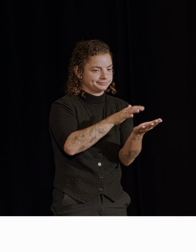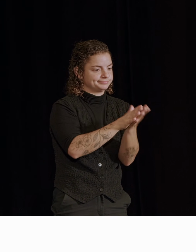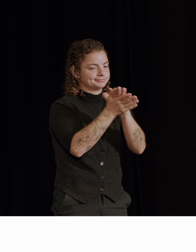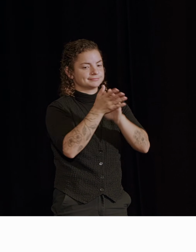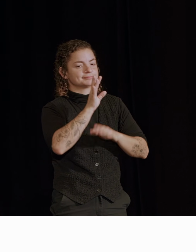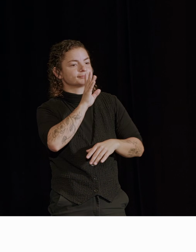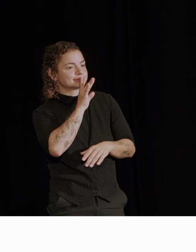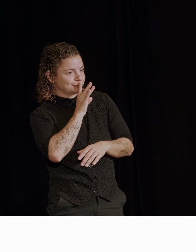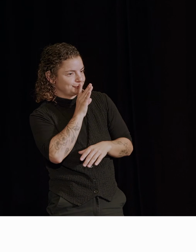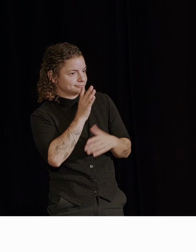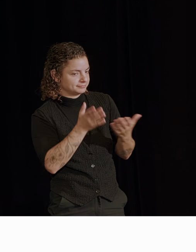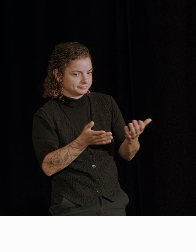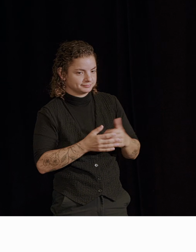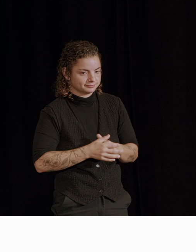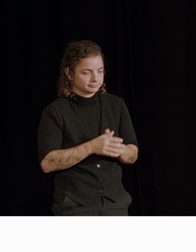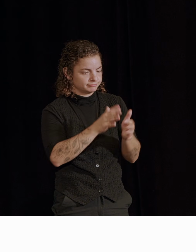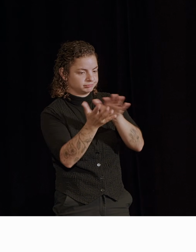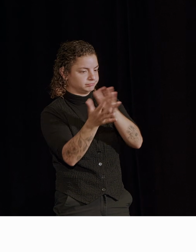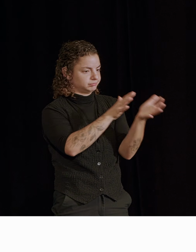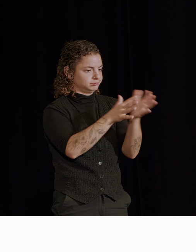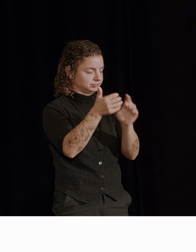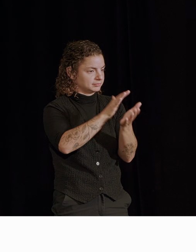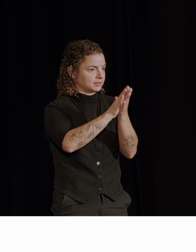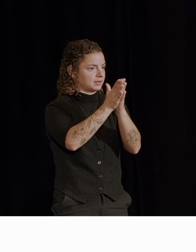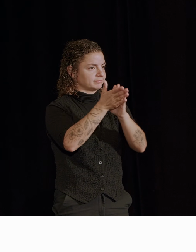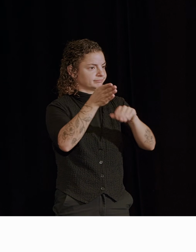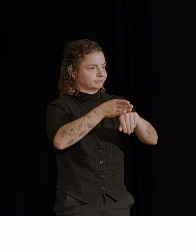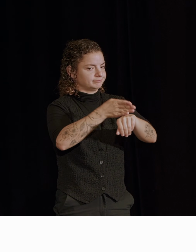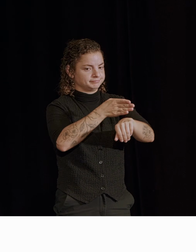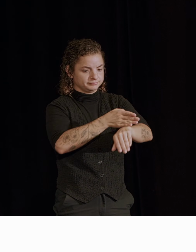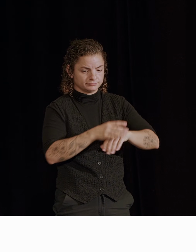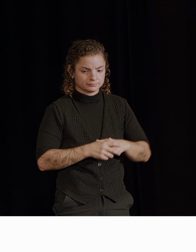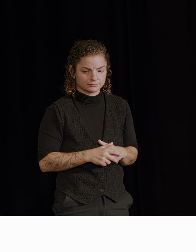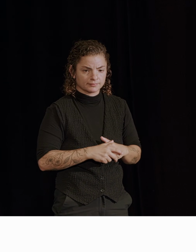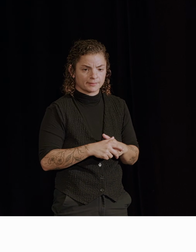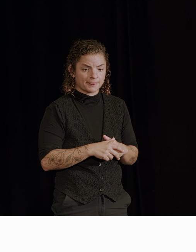pretty much everything we do nowadays, like Siri and whatnot. And he invented